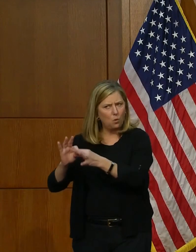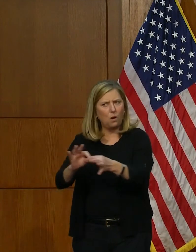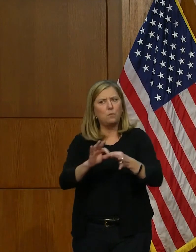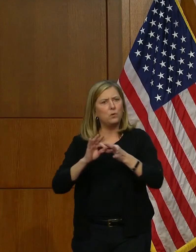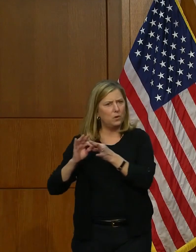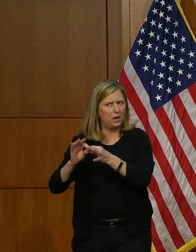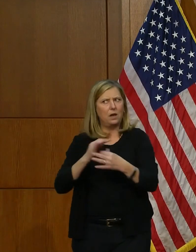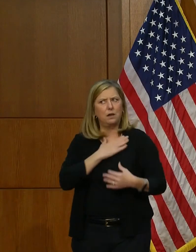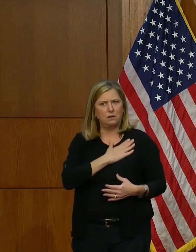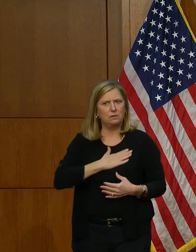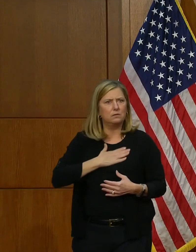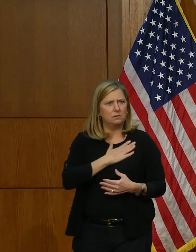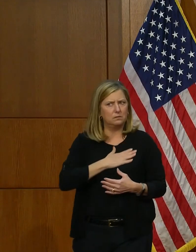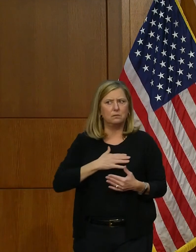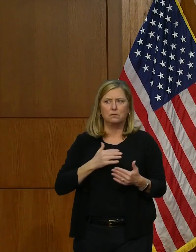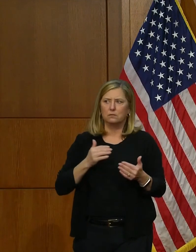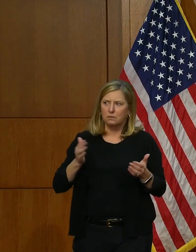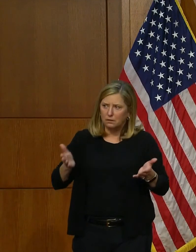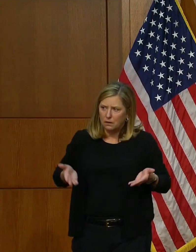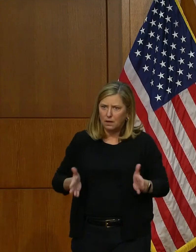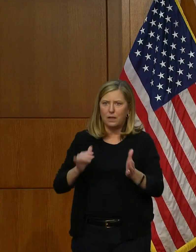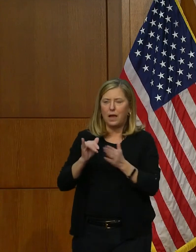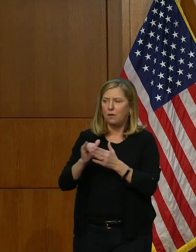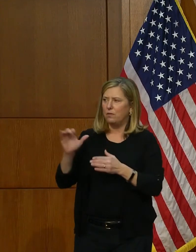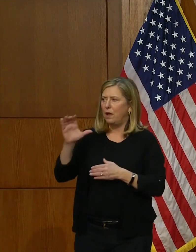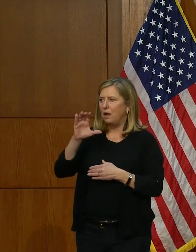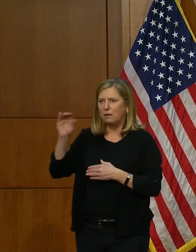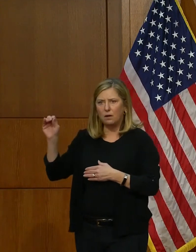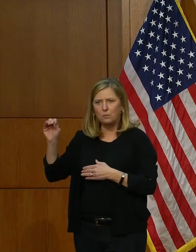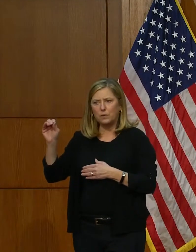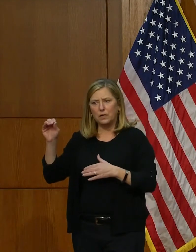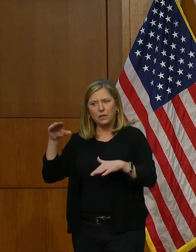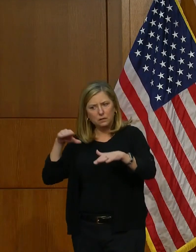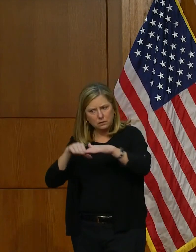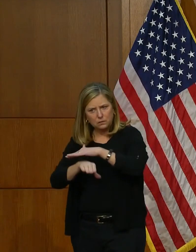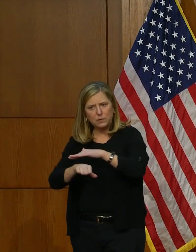FOLKS THAT VIA MY TO COOPERATE